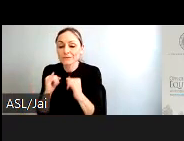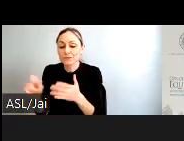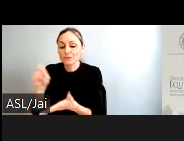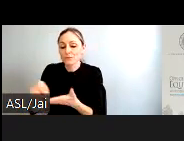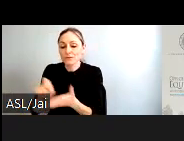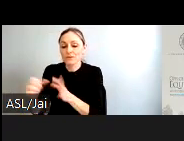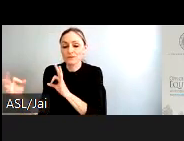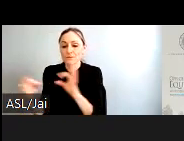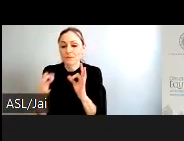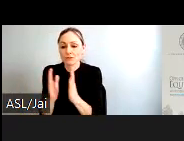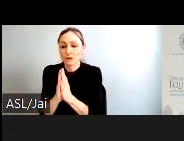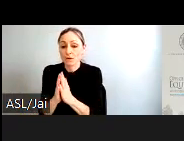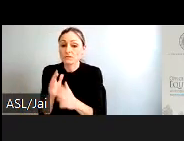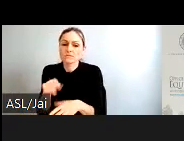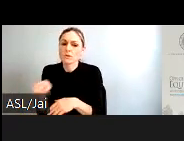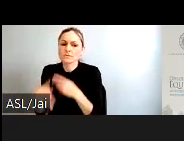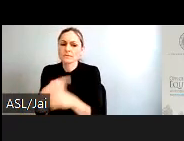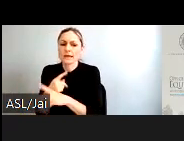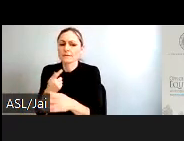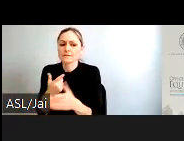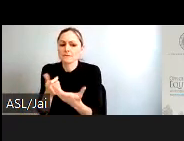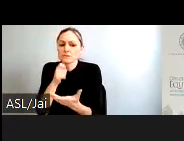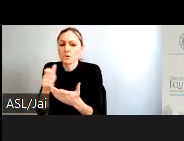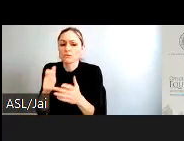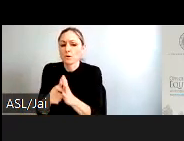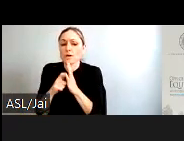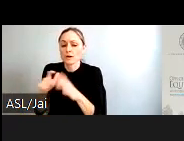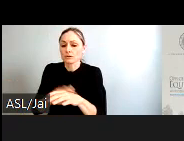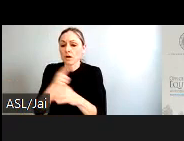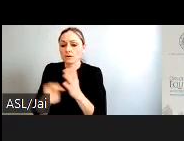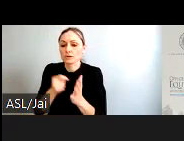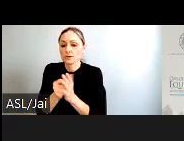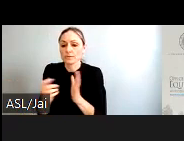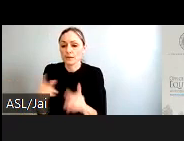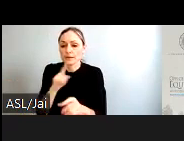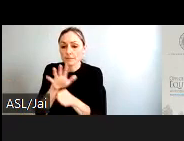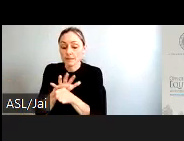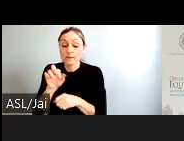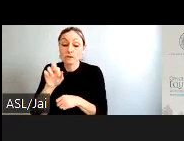engagement that do not require a long-term commitment and/ROR low-intensity efforts.